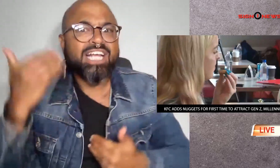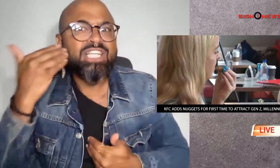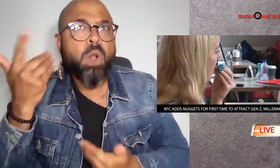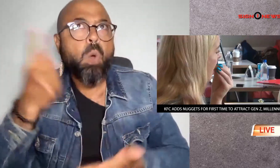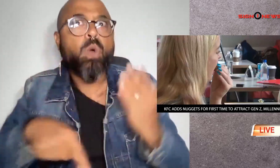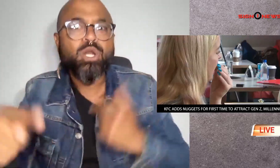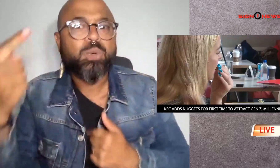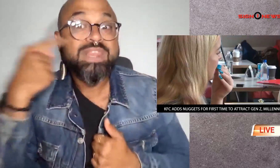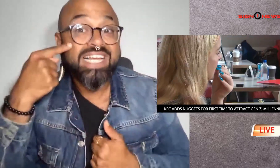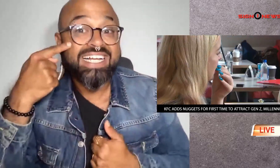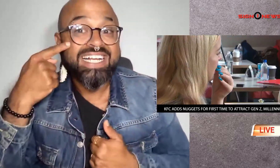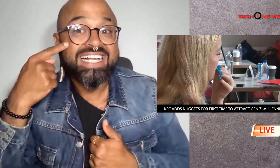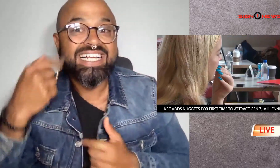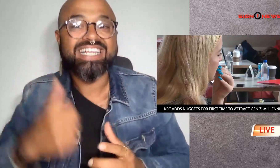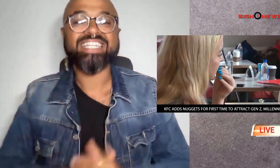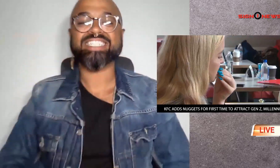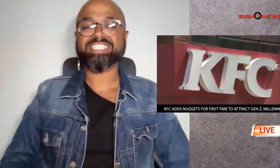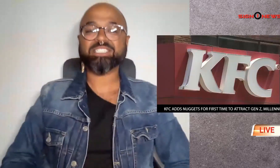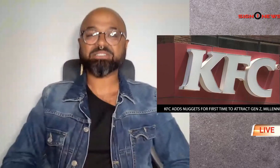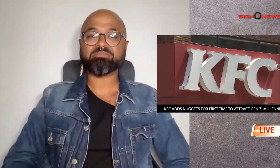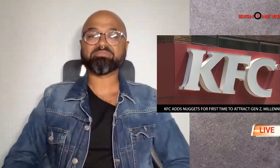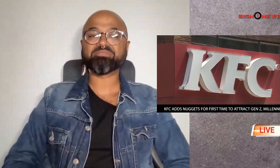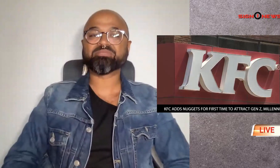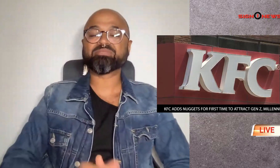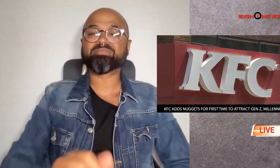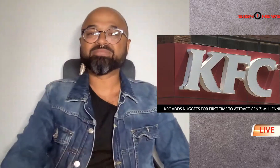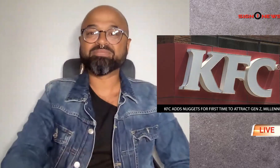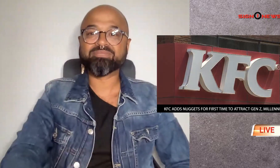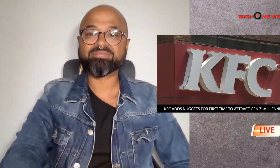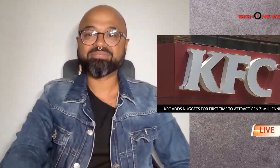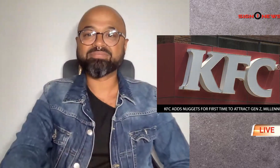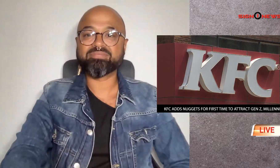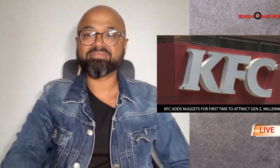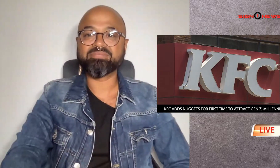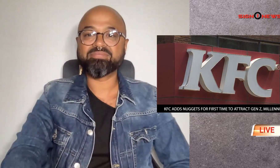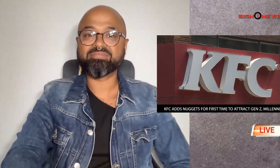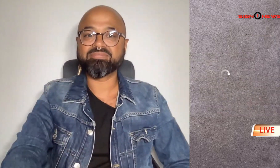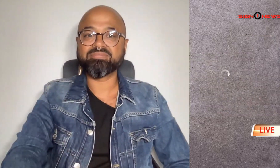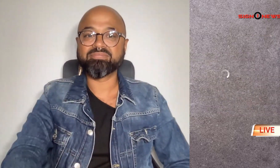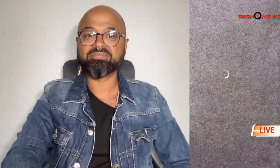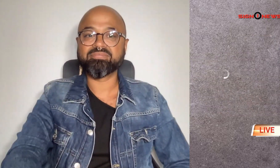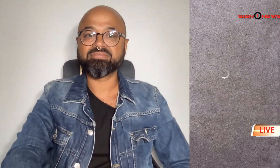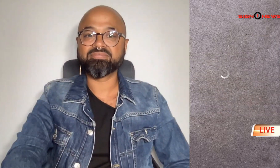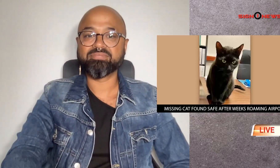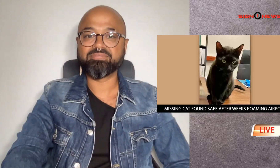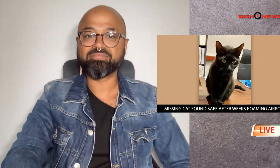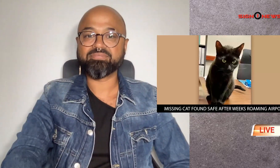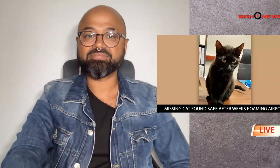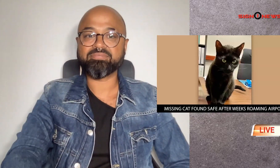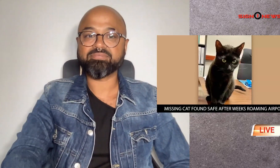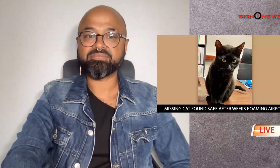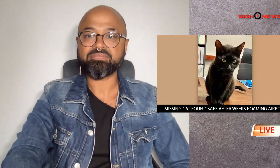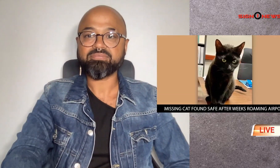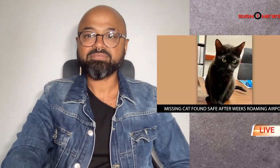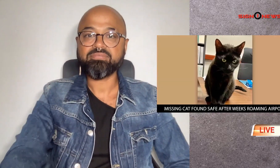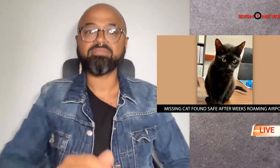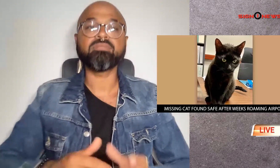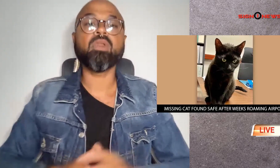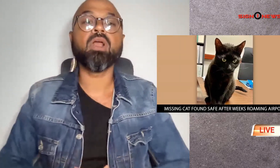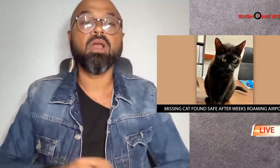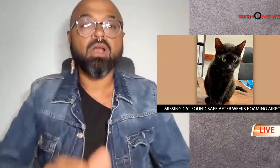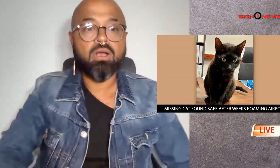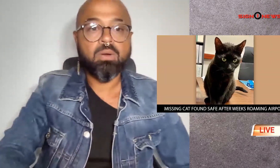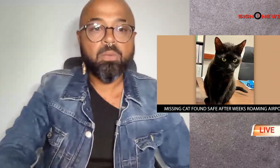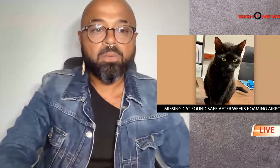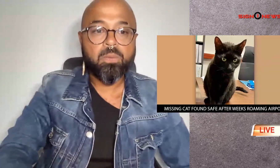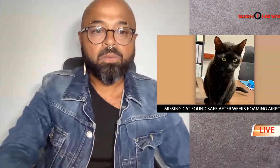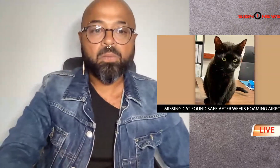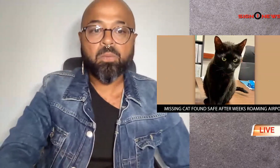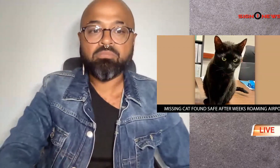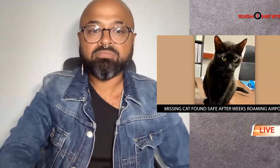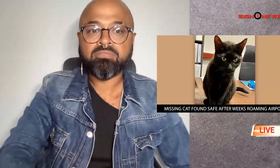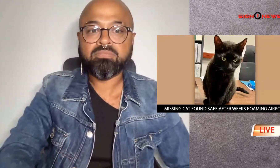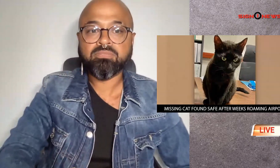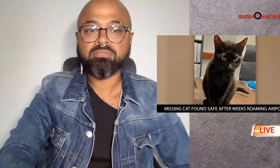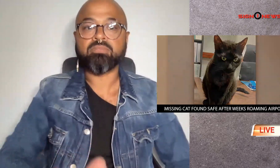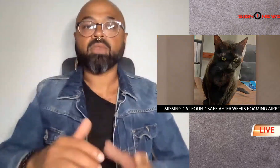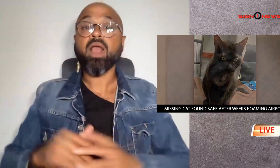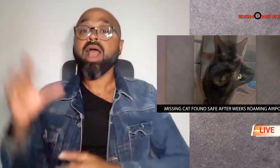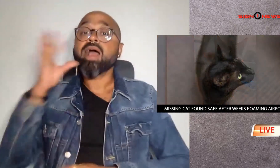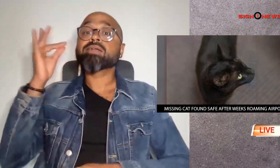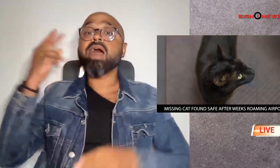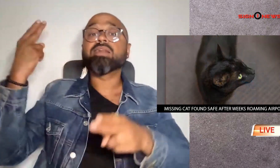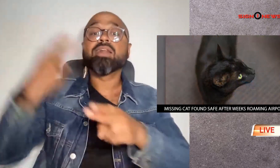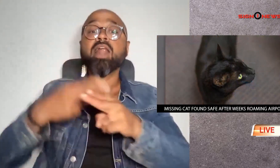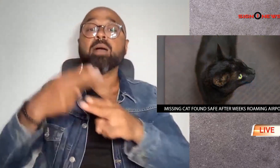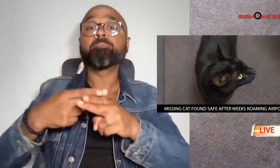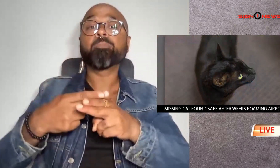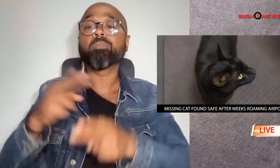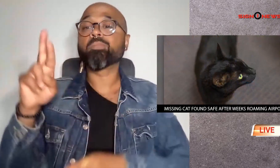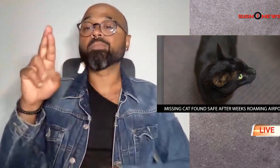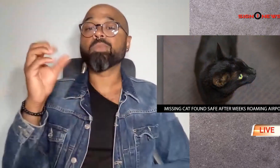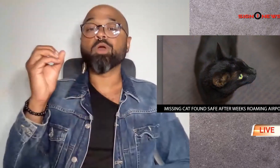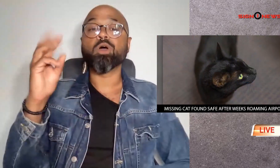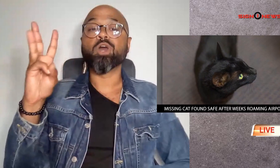let us know what you think